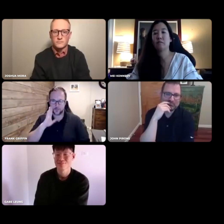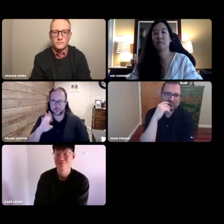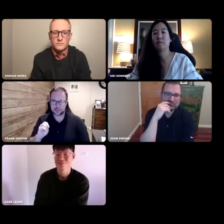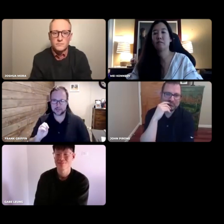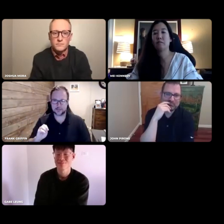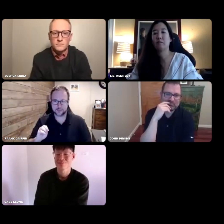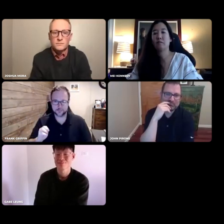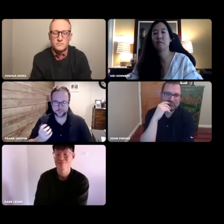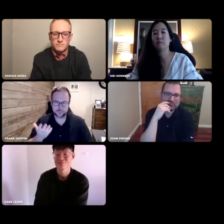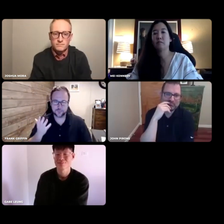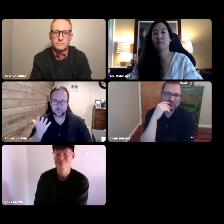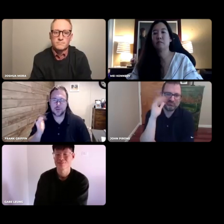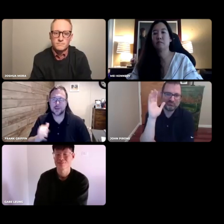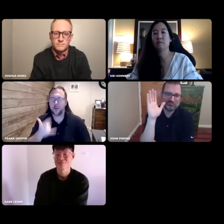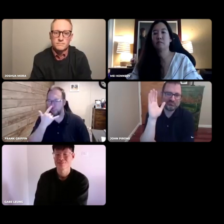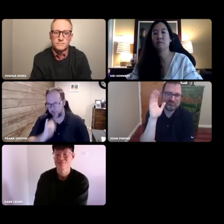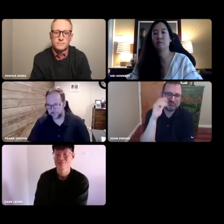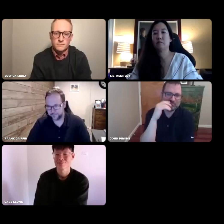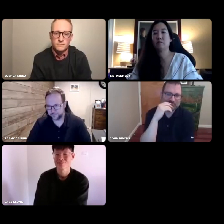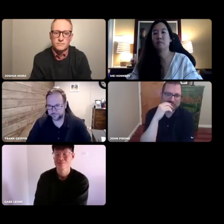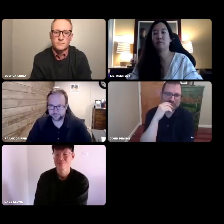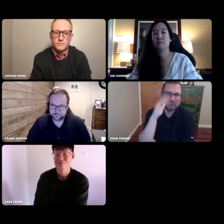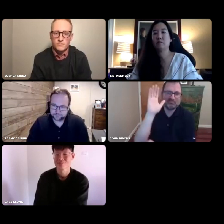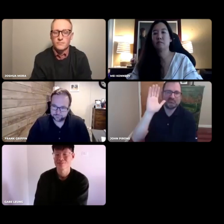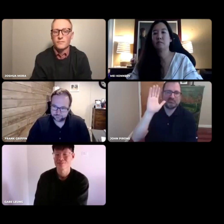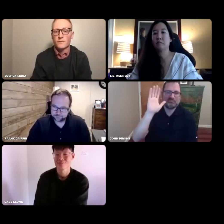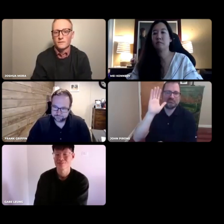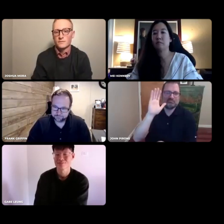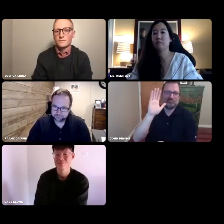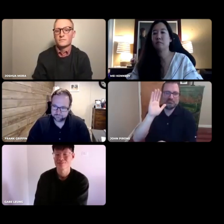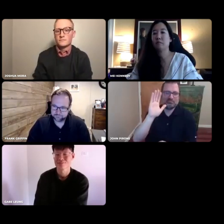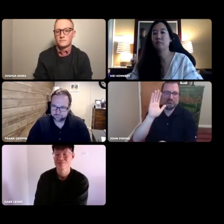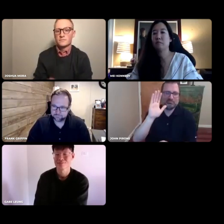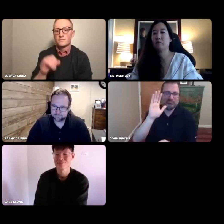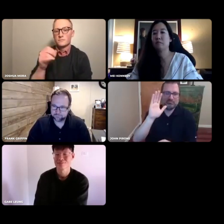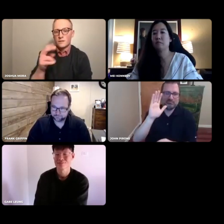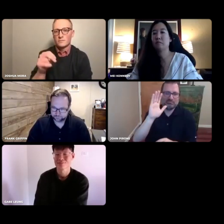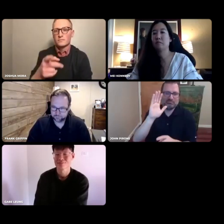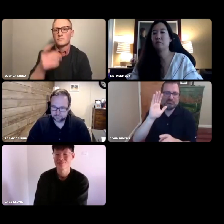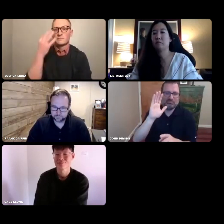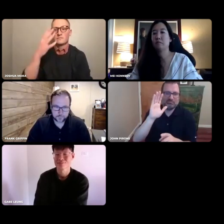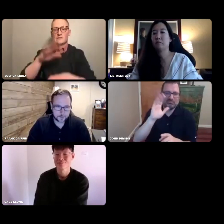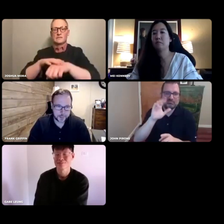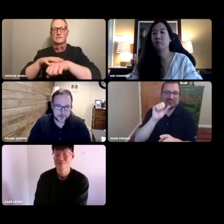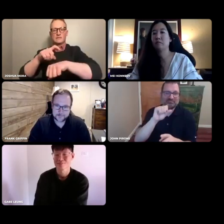For the next 6 weeks, think about what your format will be.